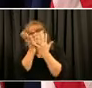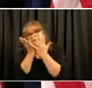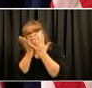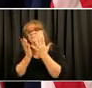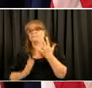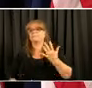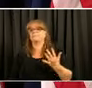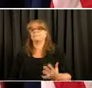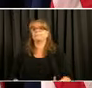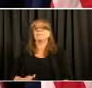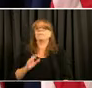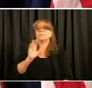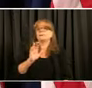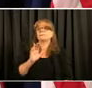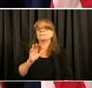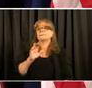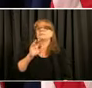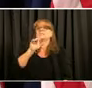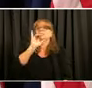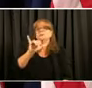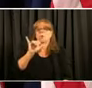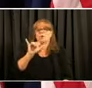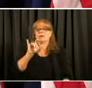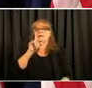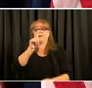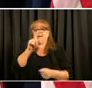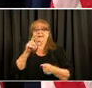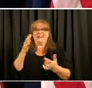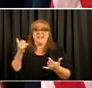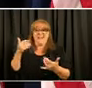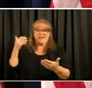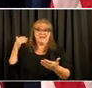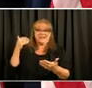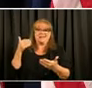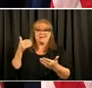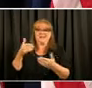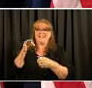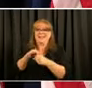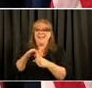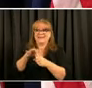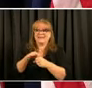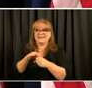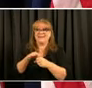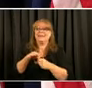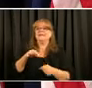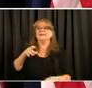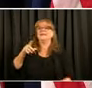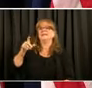petitions recalls we're never going to let any of that distract us from growing colorado's economy